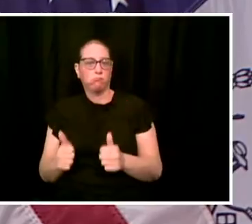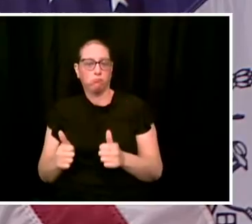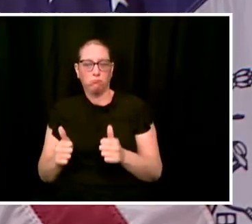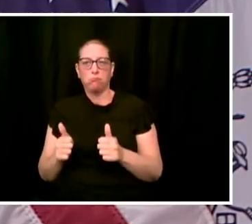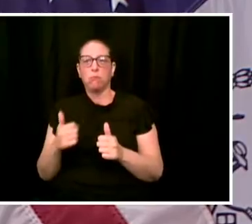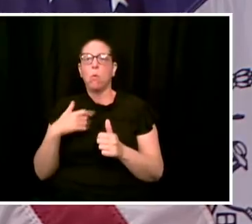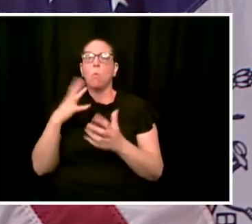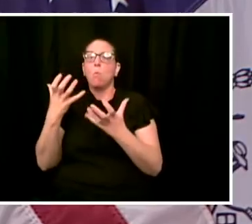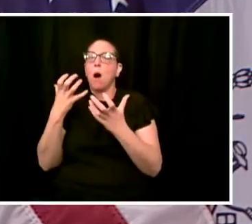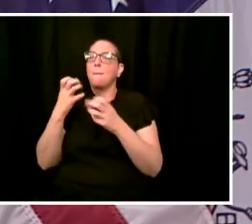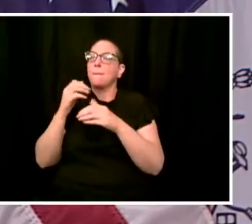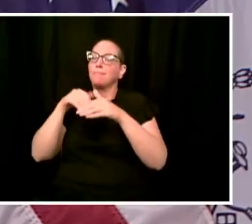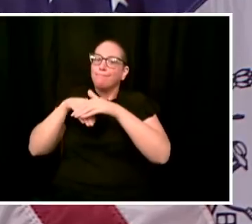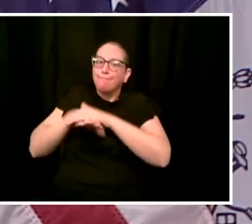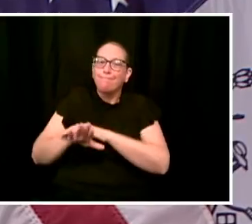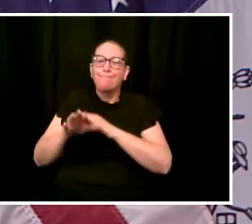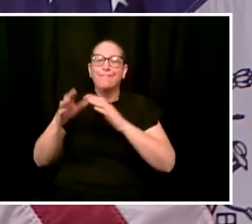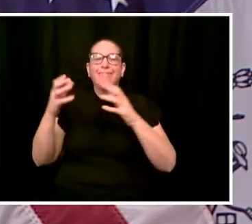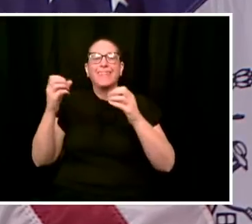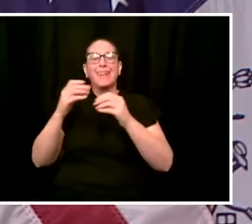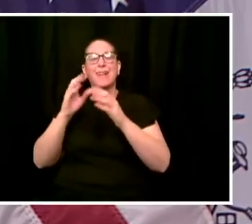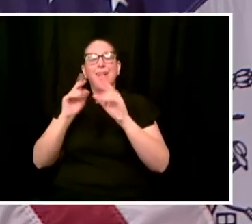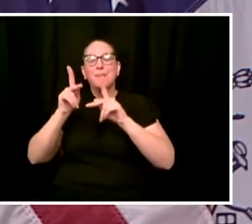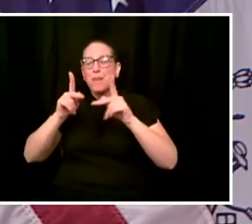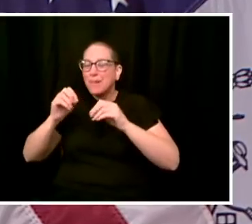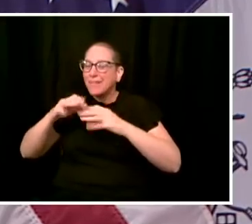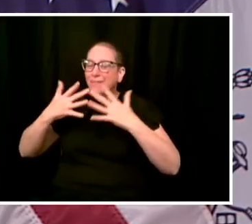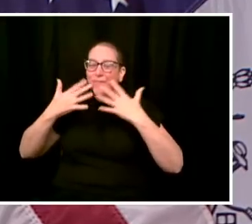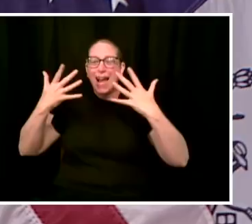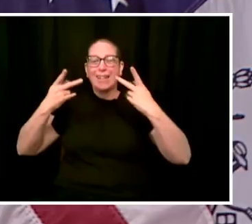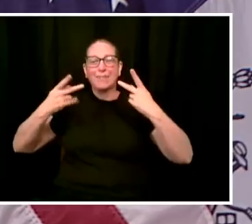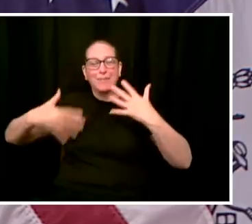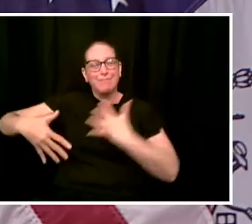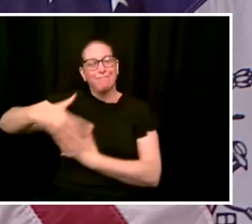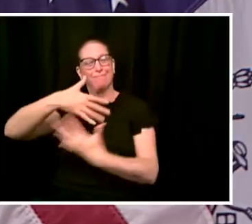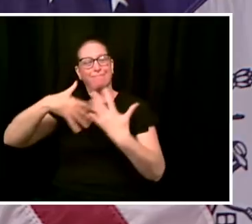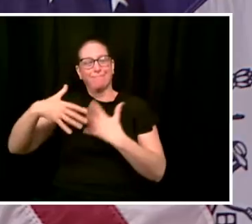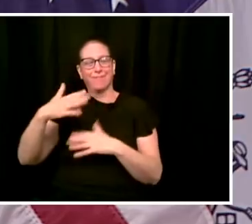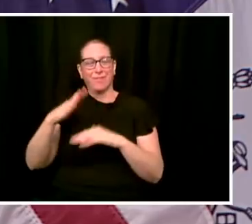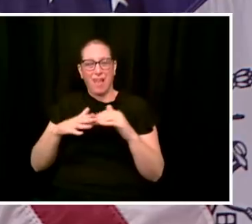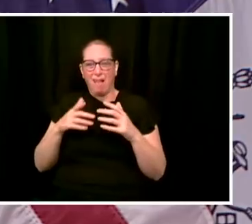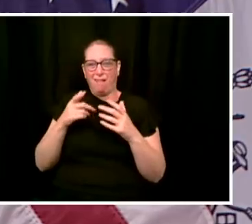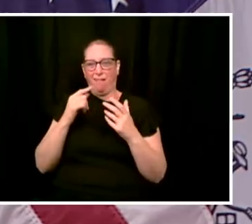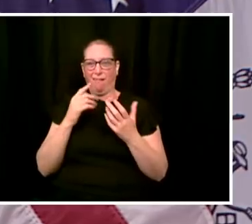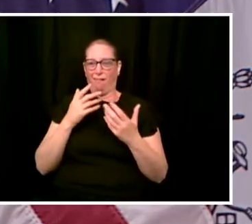SUBSTANTIALLY MORE NORMAL. THEY COULD HAVE BIGGER CAAPCITY. FEWER PRECAUTIONS